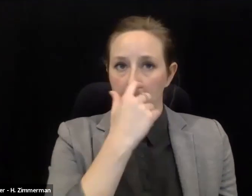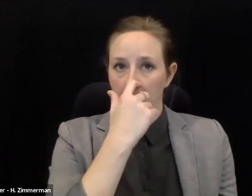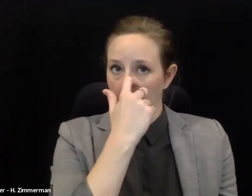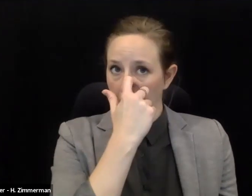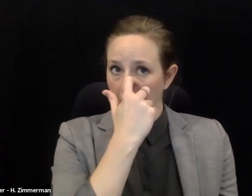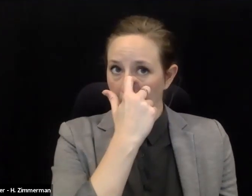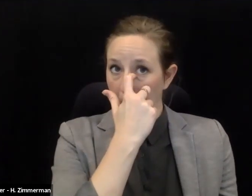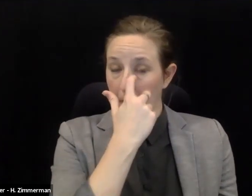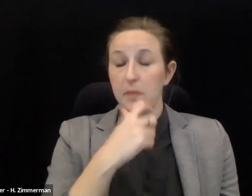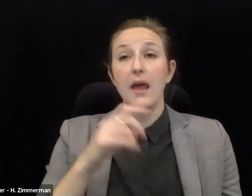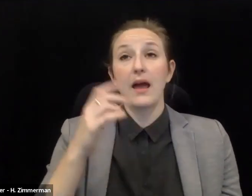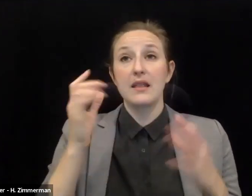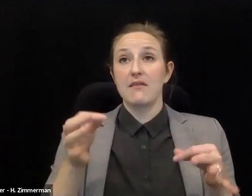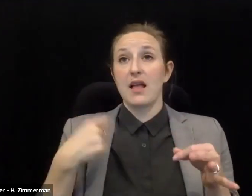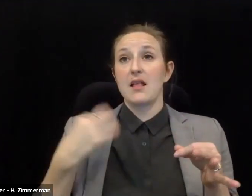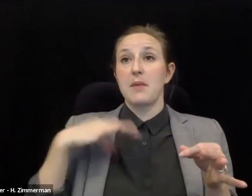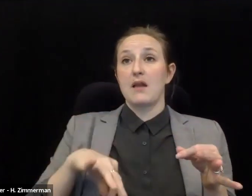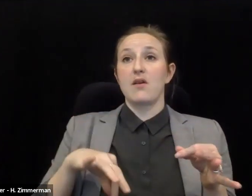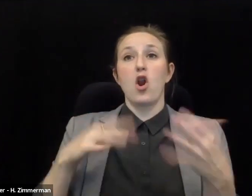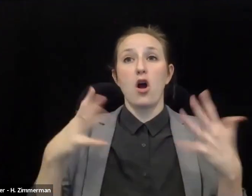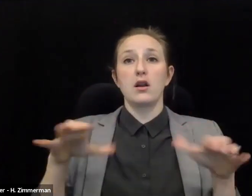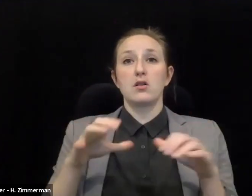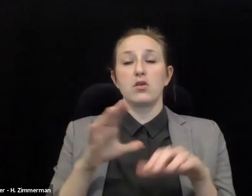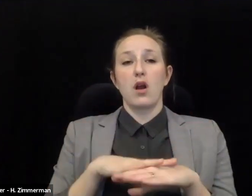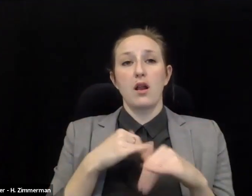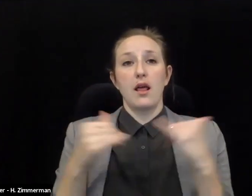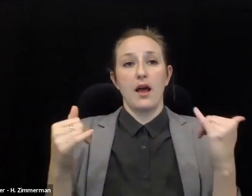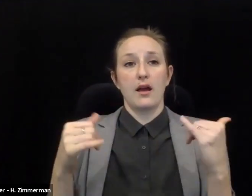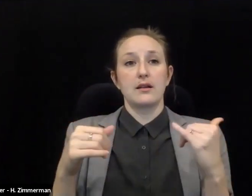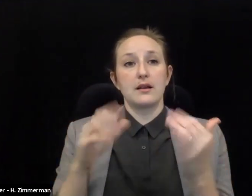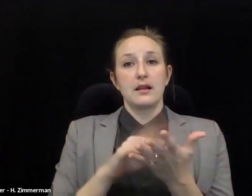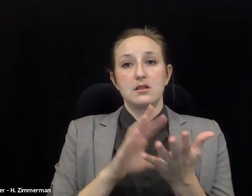virtually nothing. Why so we were able to take lessons learned from that experience.